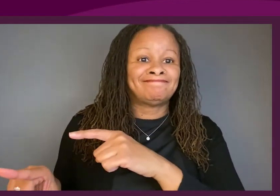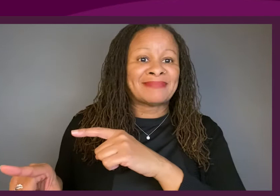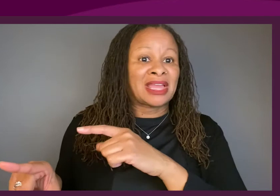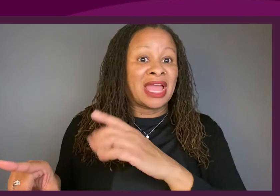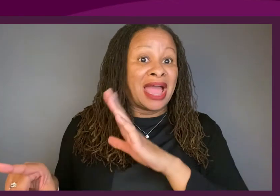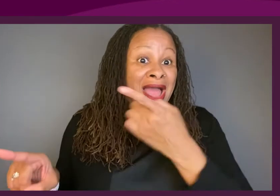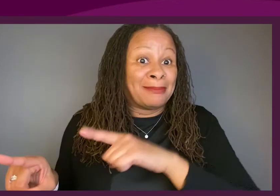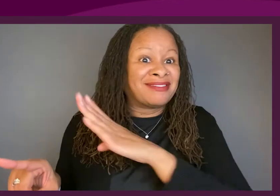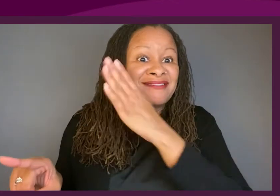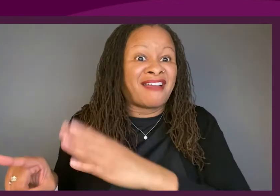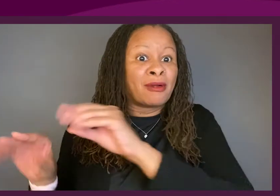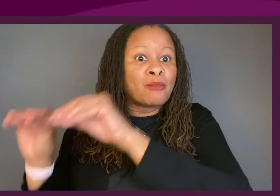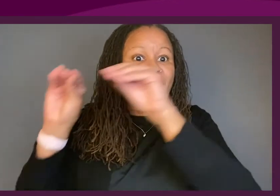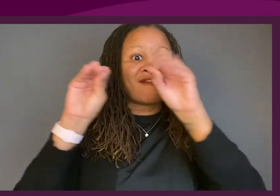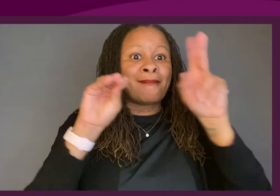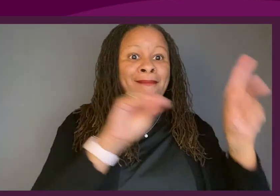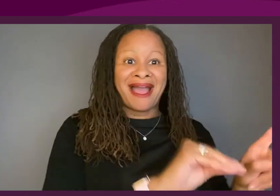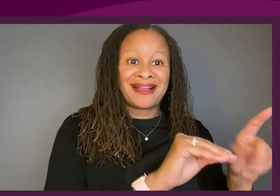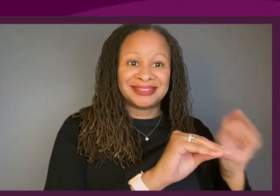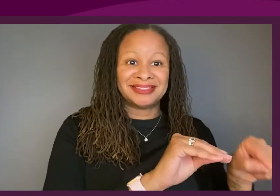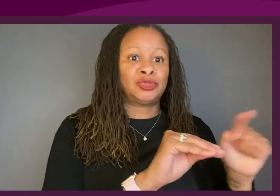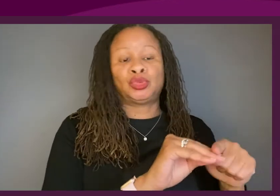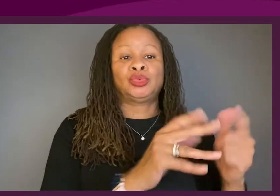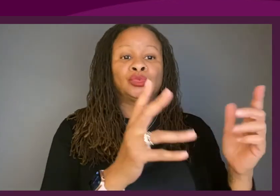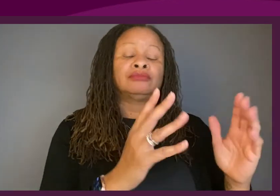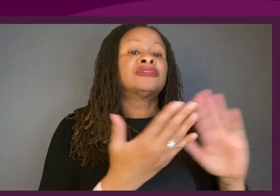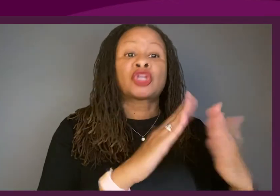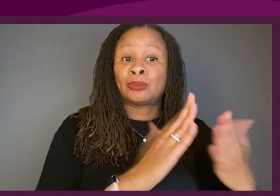community that they were pulled out of in the middle of the disaster.